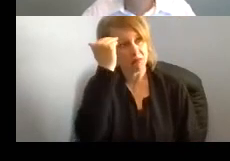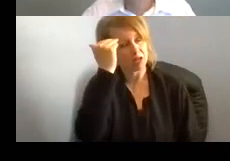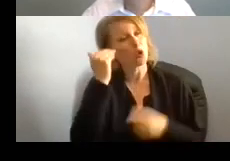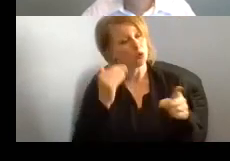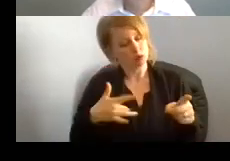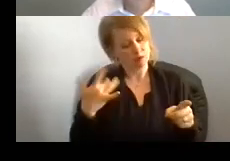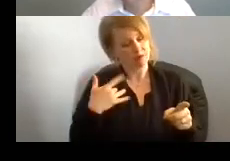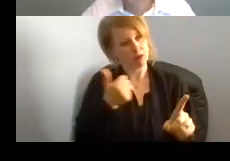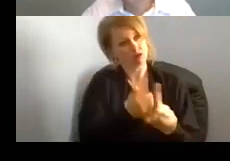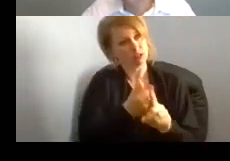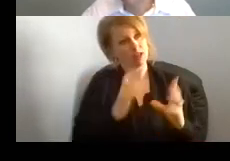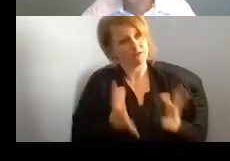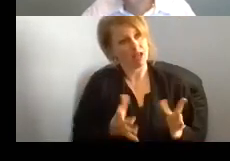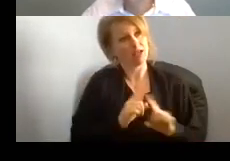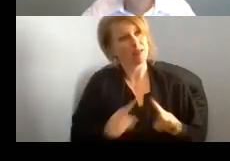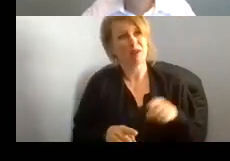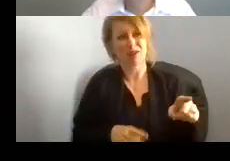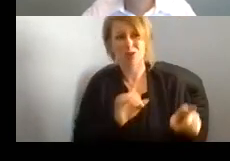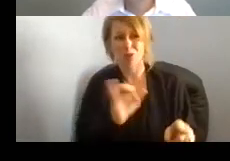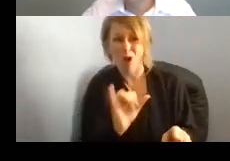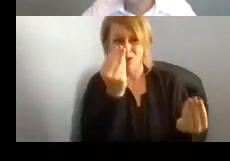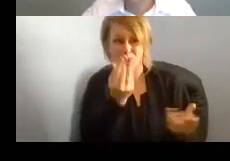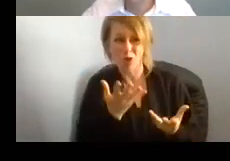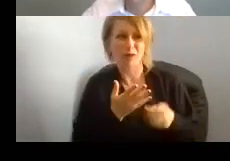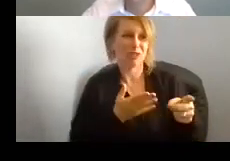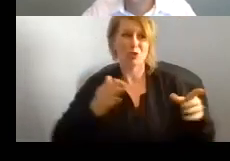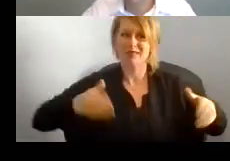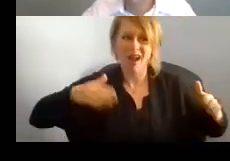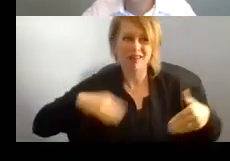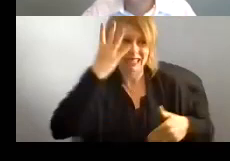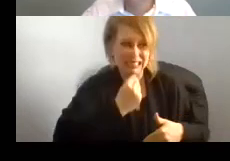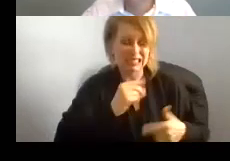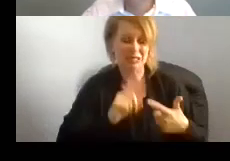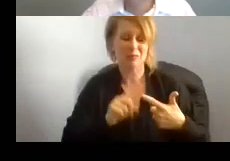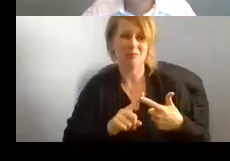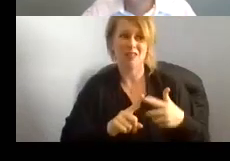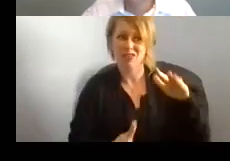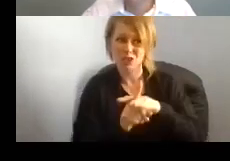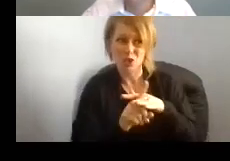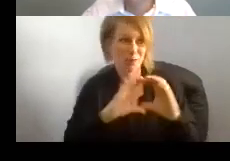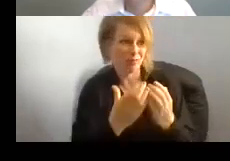But you also told me you haven’t been sleeping. And you also haven’t been coming to class when we’ve had virtual classes.